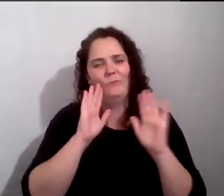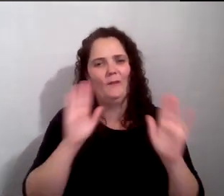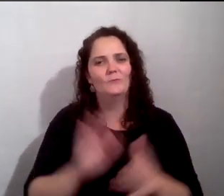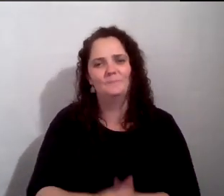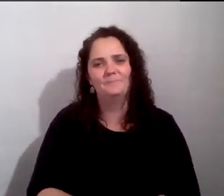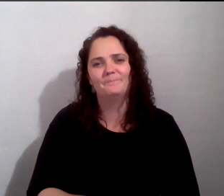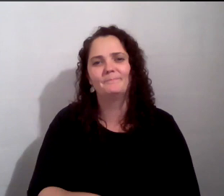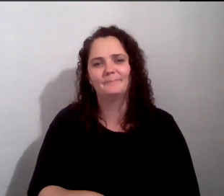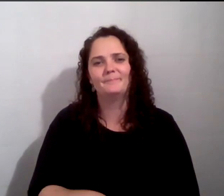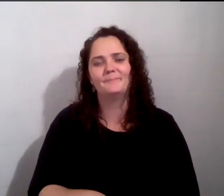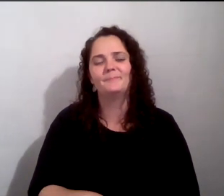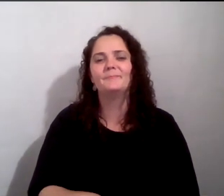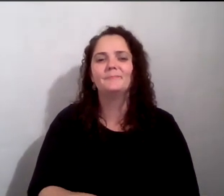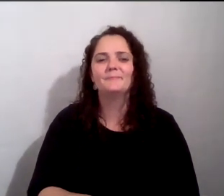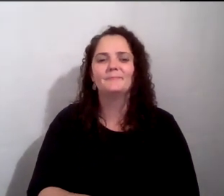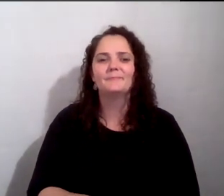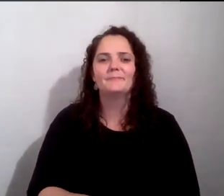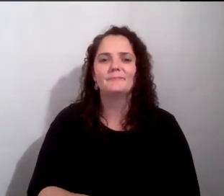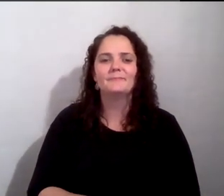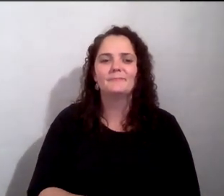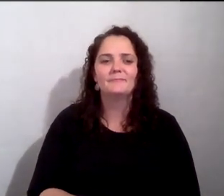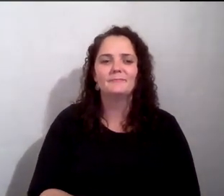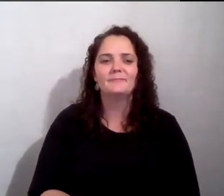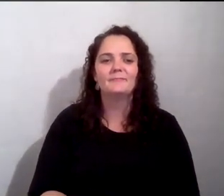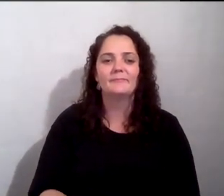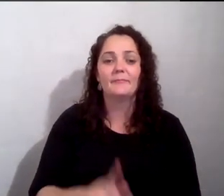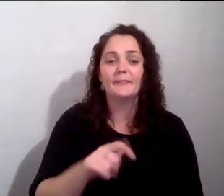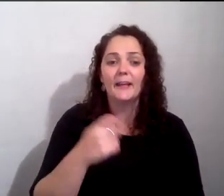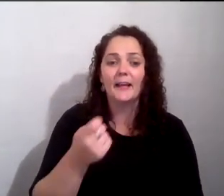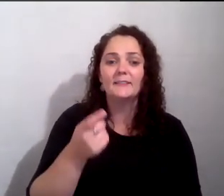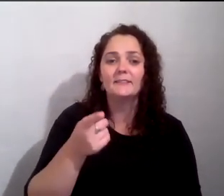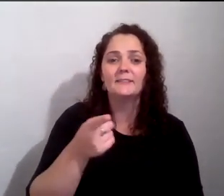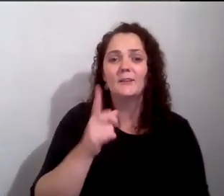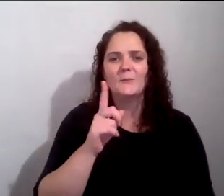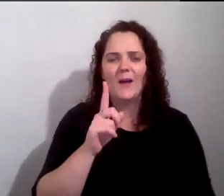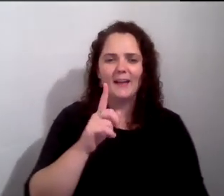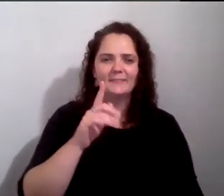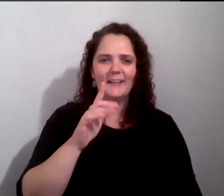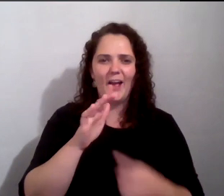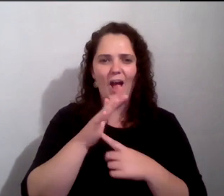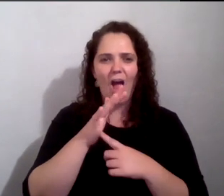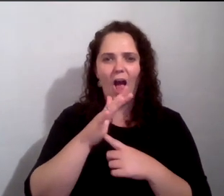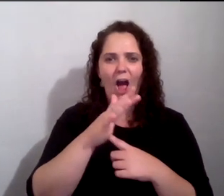Now next to it is Kite flying which is also a work from Bribie Island. It